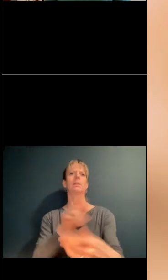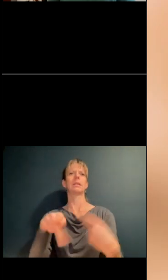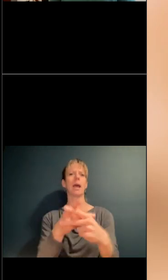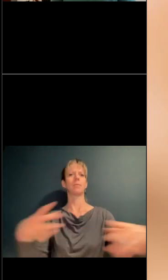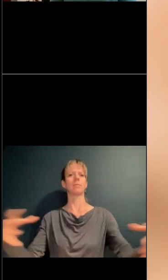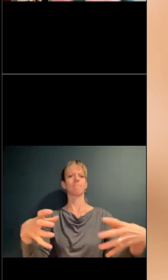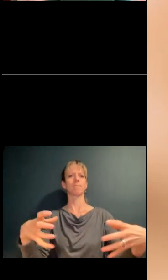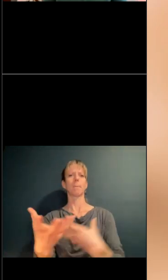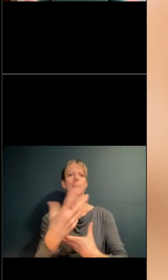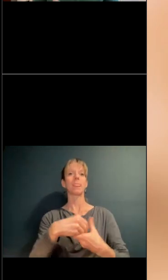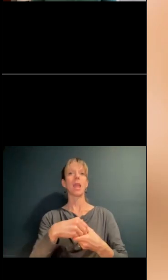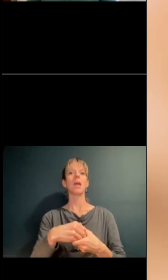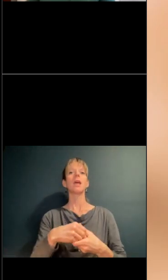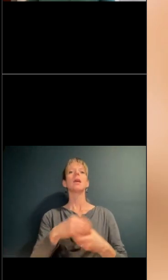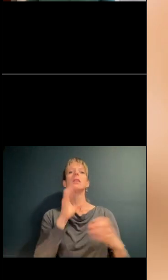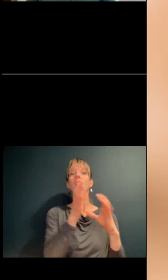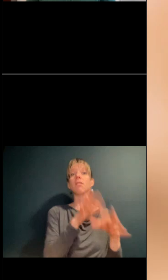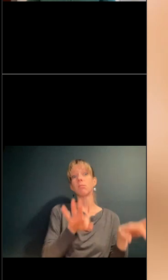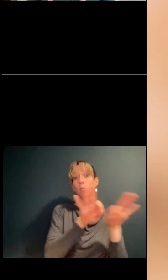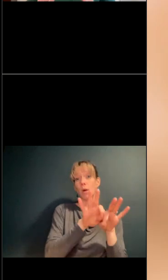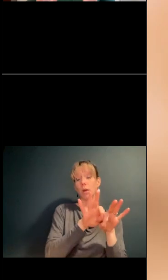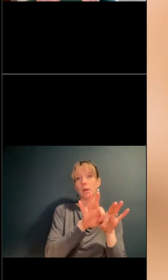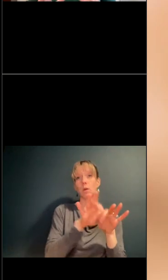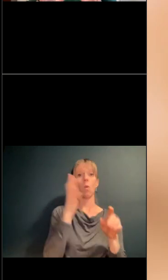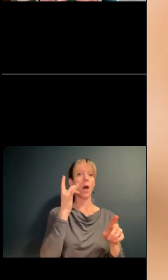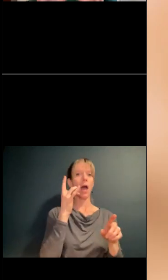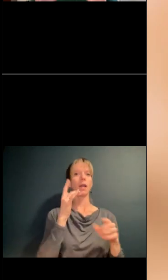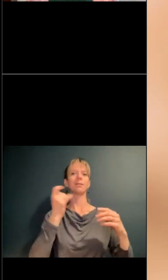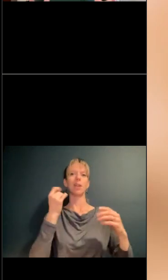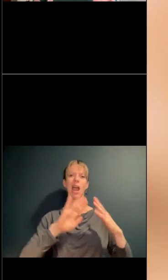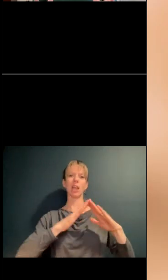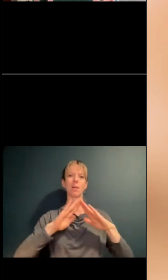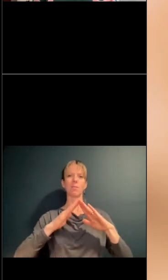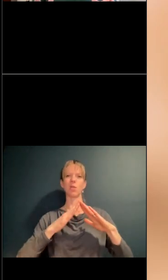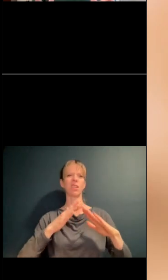matters, because as many of you know, our communities are not always welcoming places.